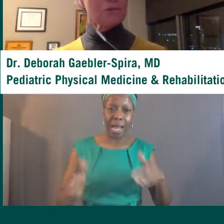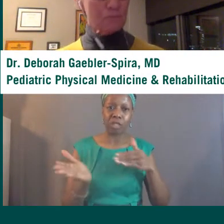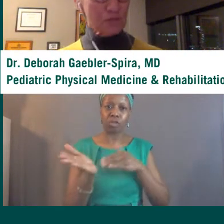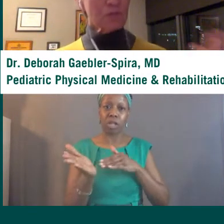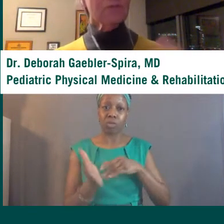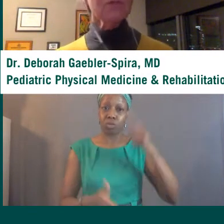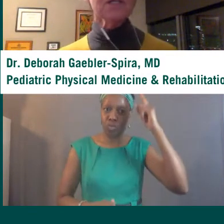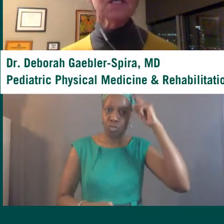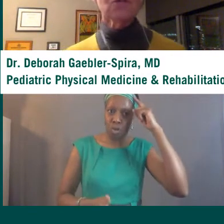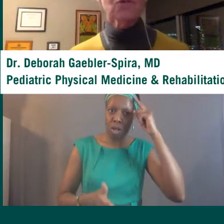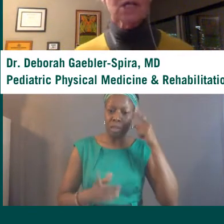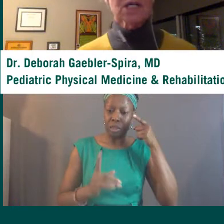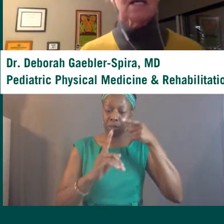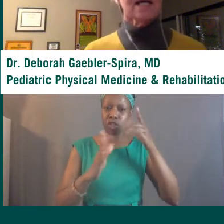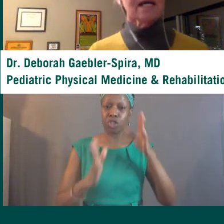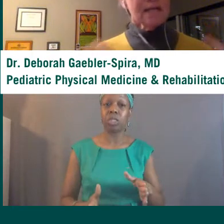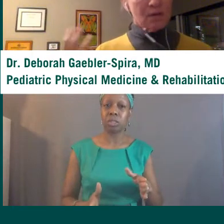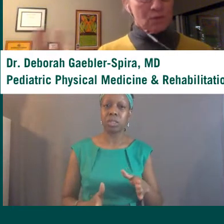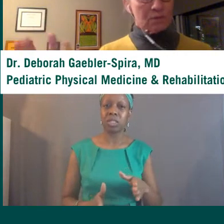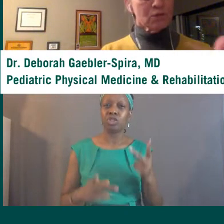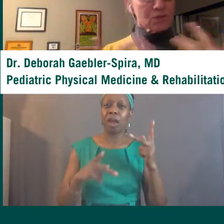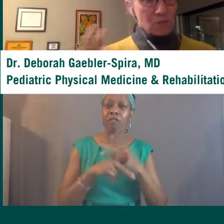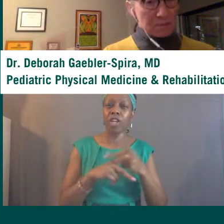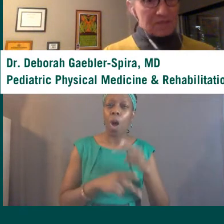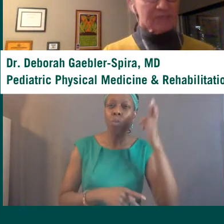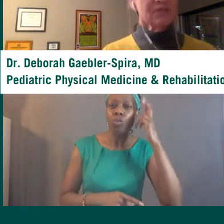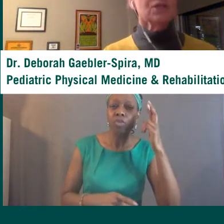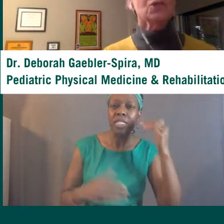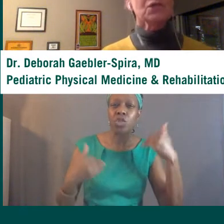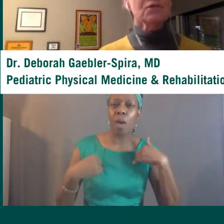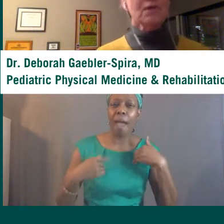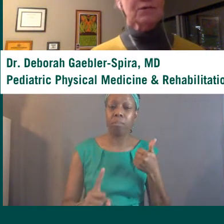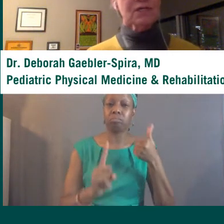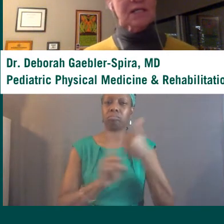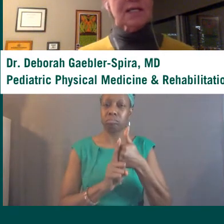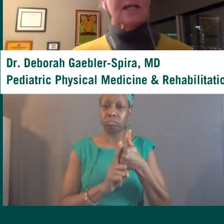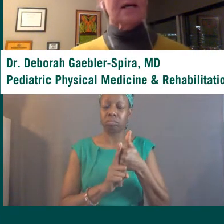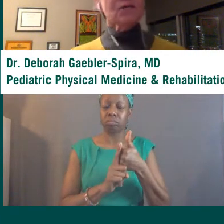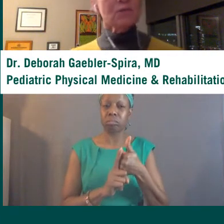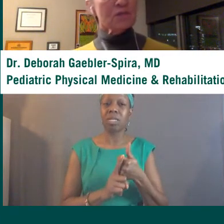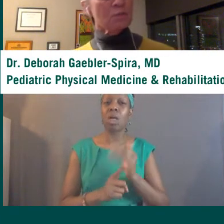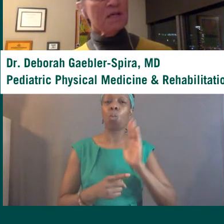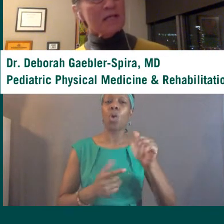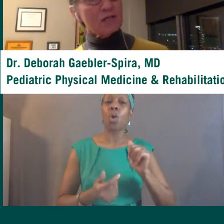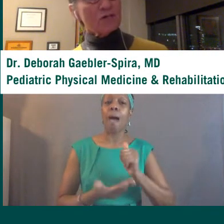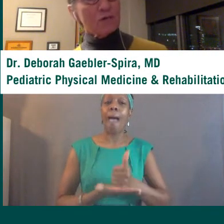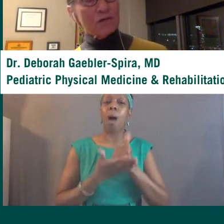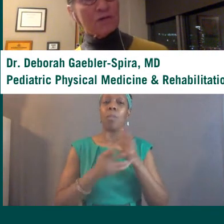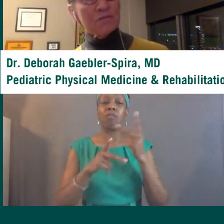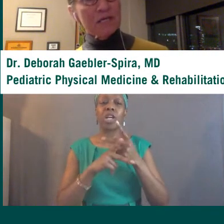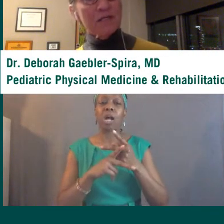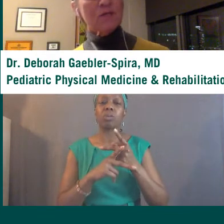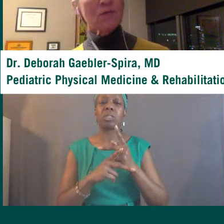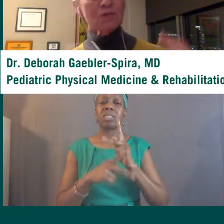or the reason for the injury. And that will put some definition around it. As well as pediatric orthopedics,